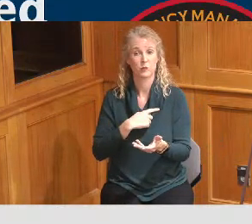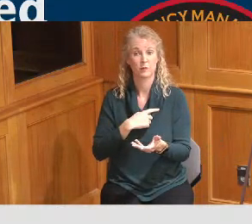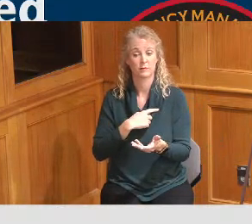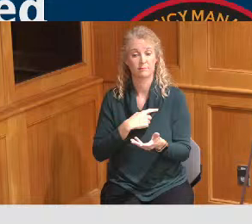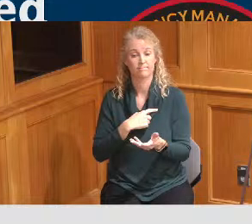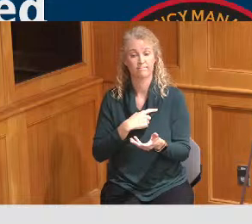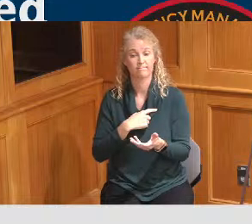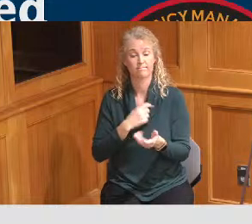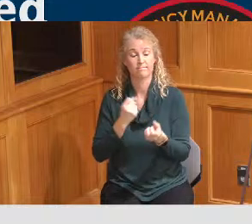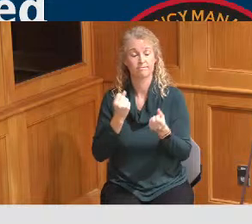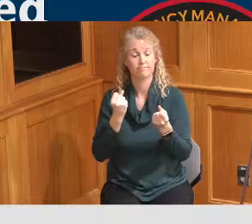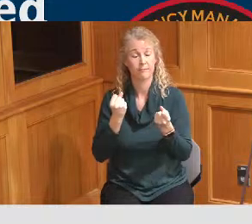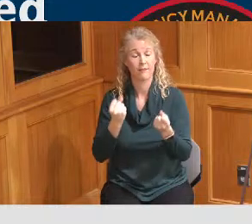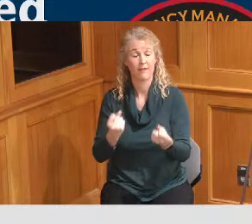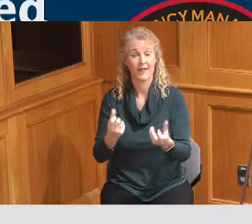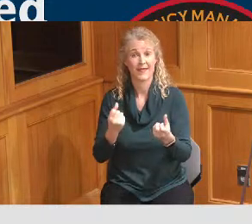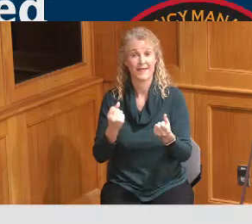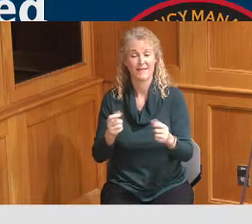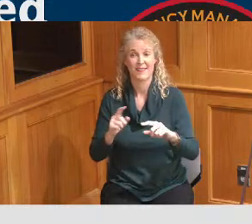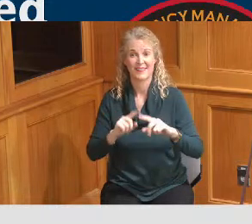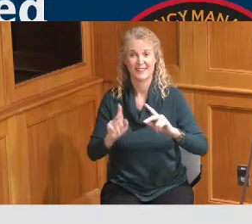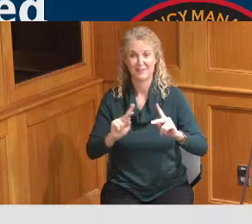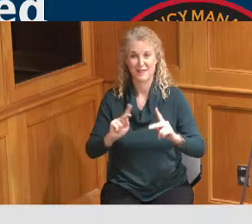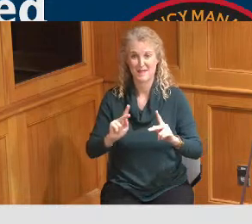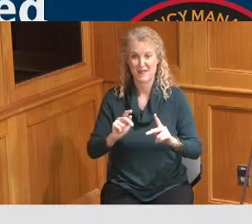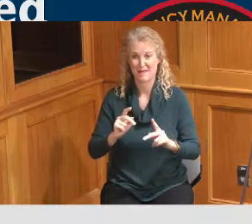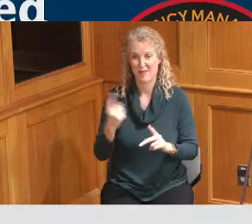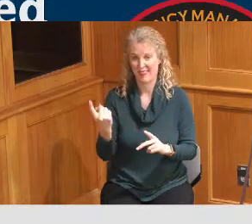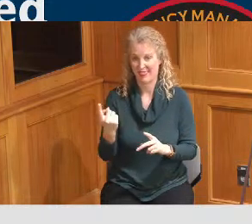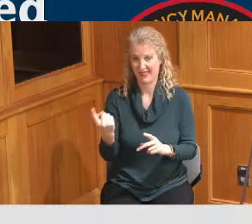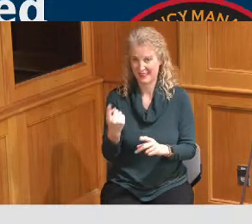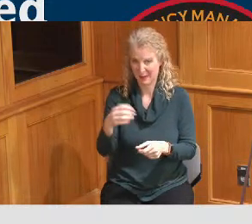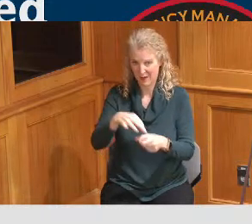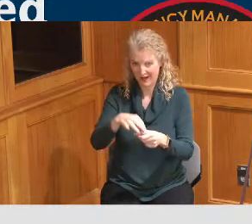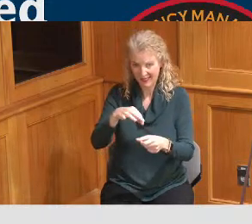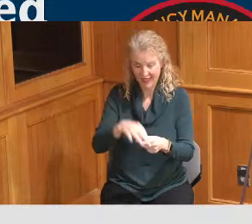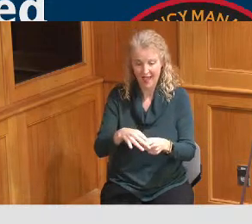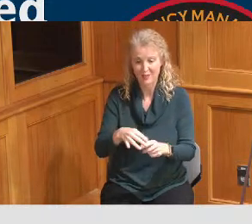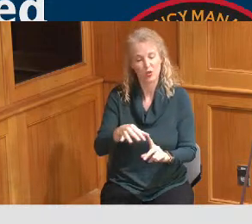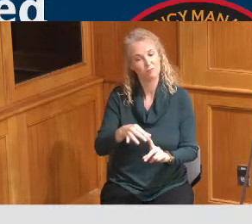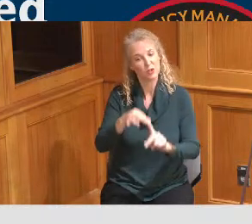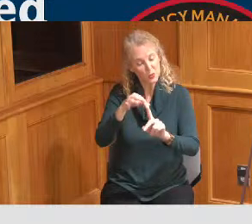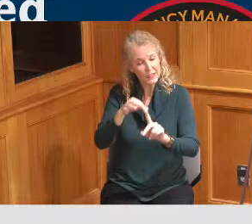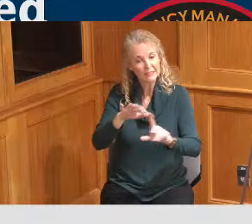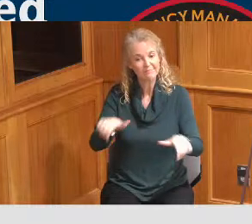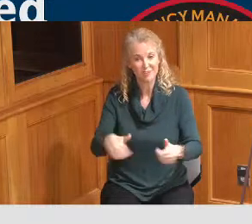many elected officials in Hamilton County it's a unique both Challenge and opportunity compared to